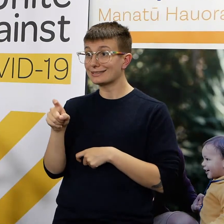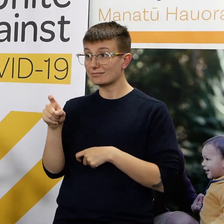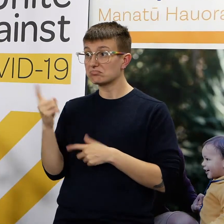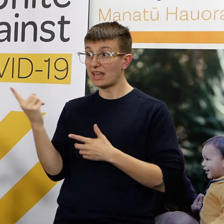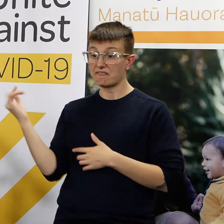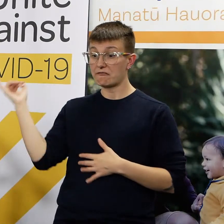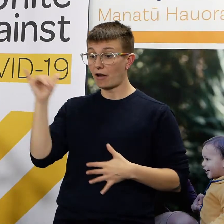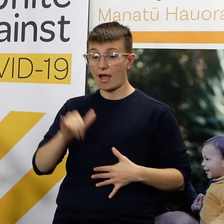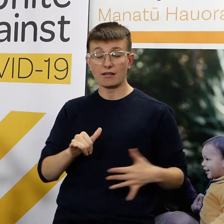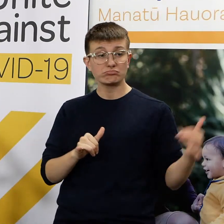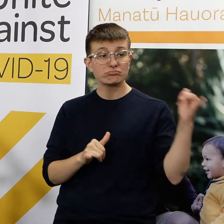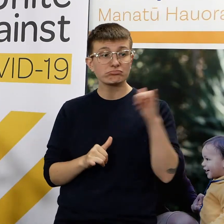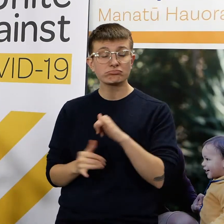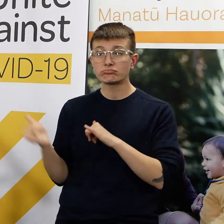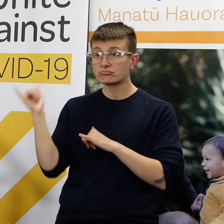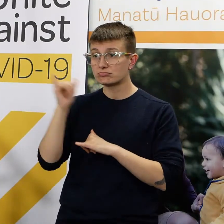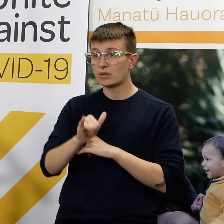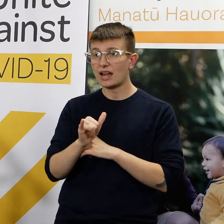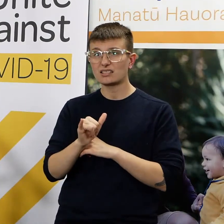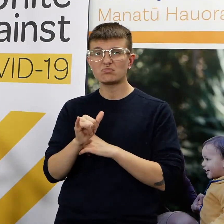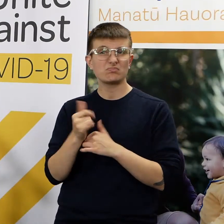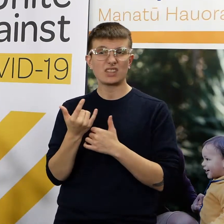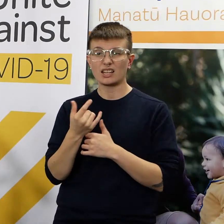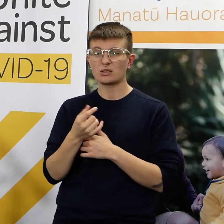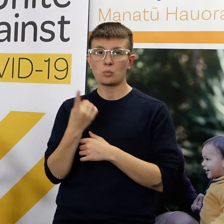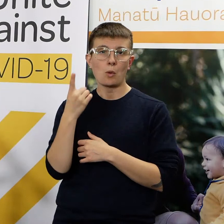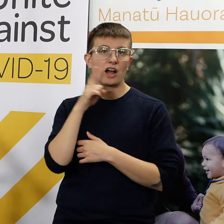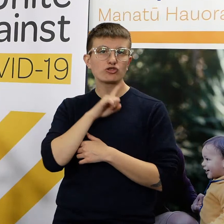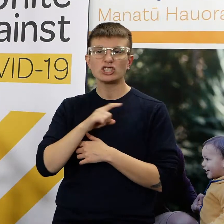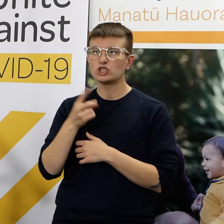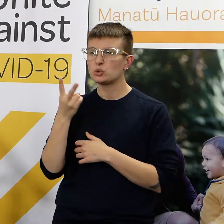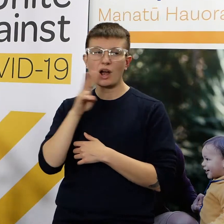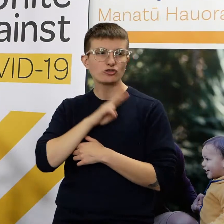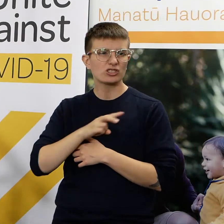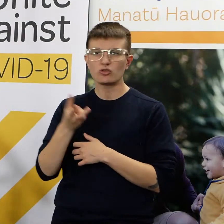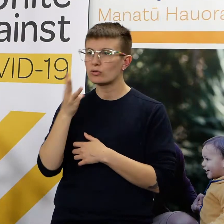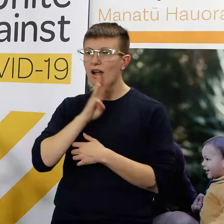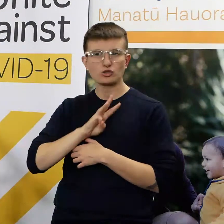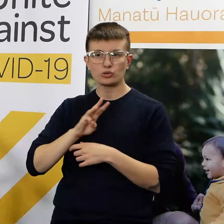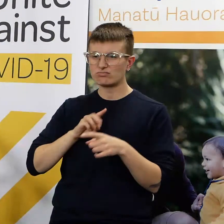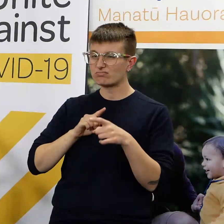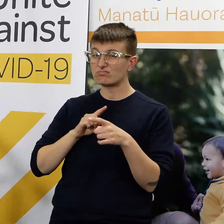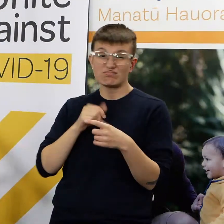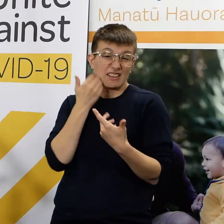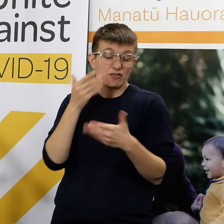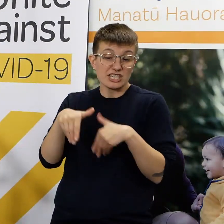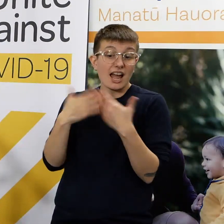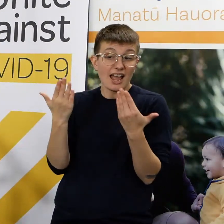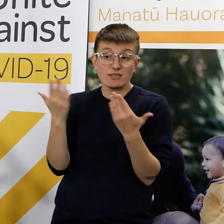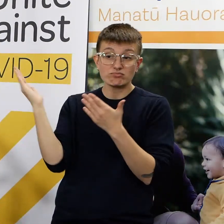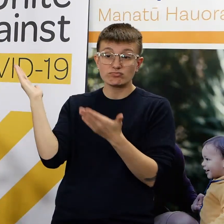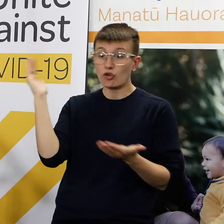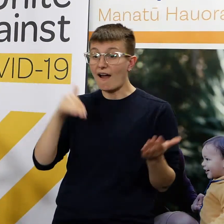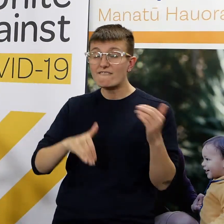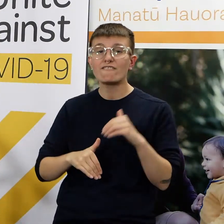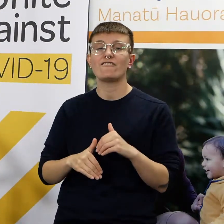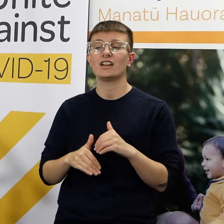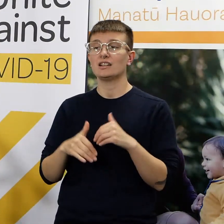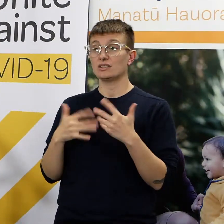are several hundred most days, then that's why we have these processes in place. And so it's a reminder to us all.